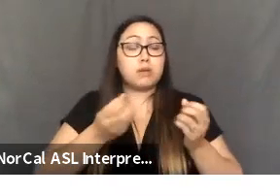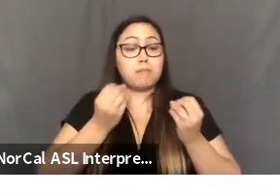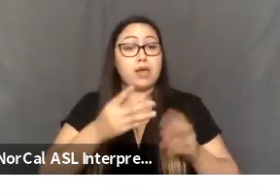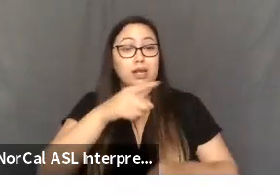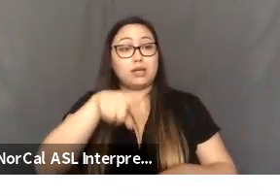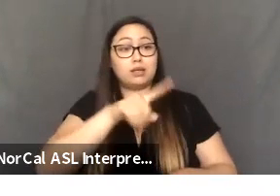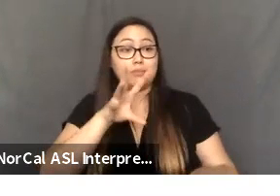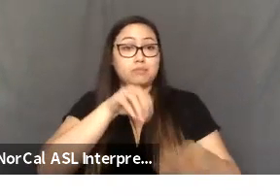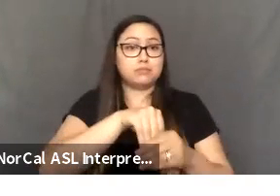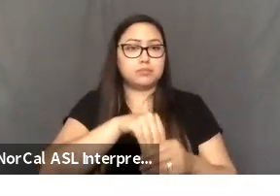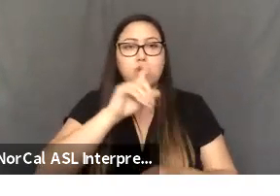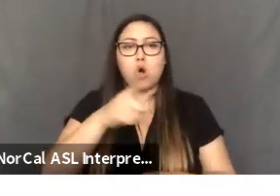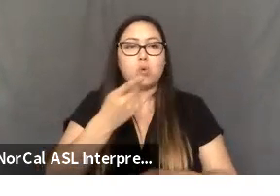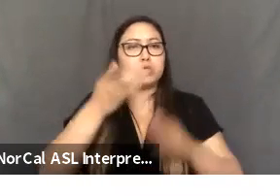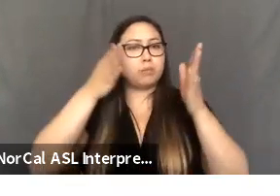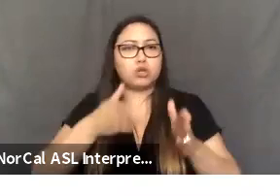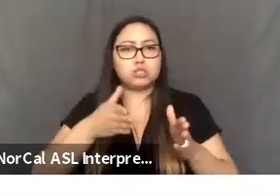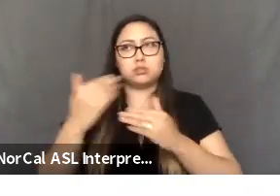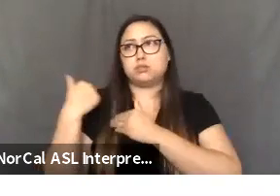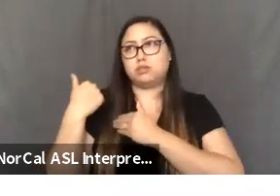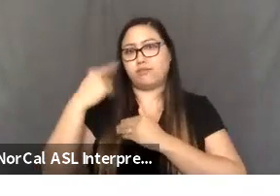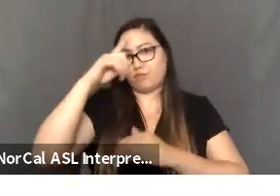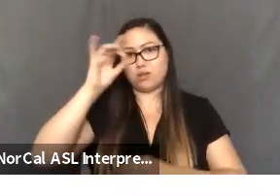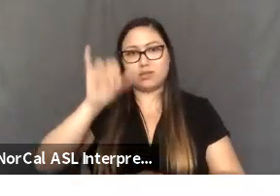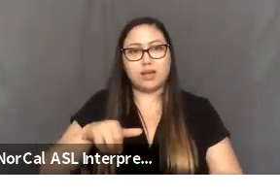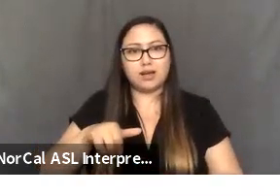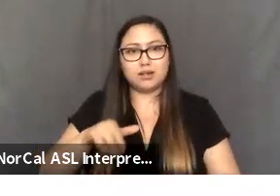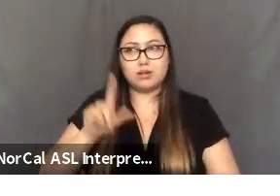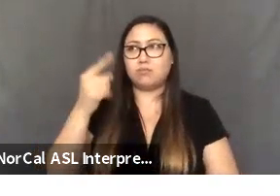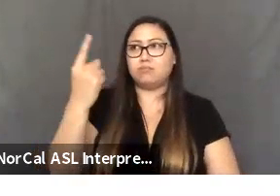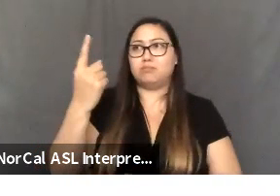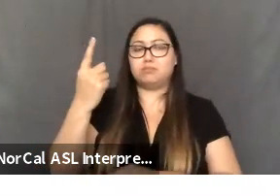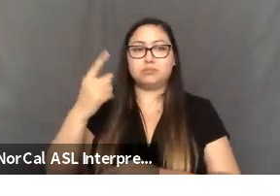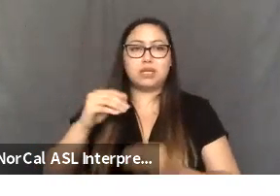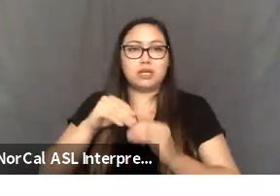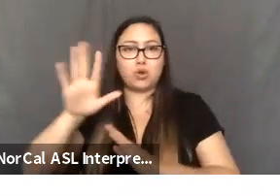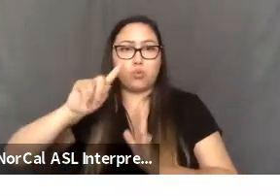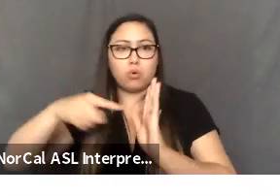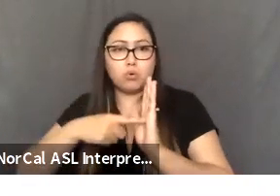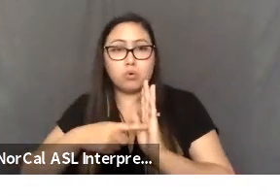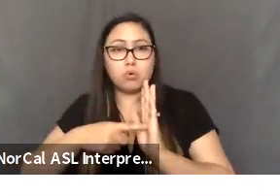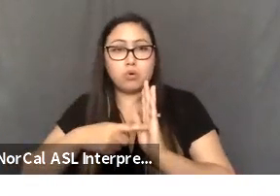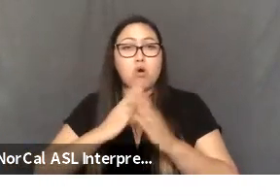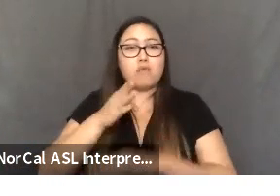only person in the role, one participant described how her organization had over 25,000 employees,